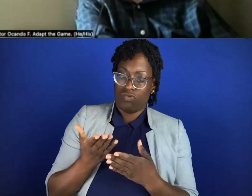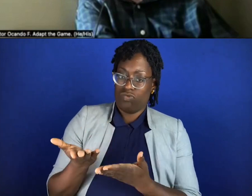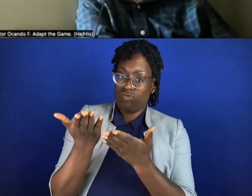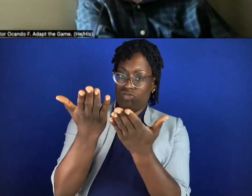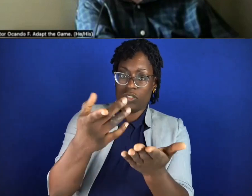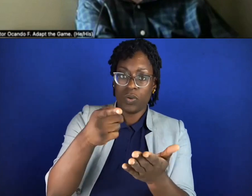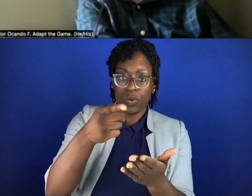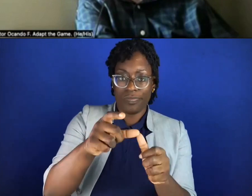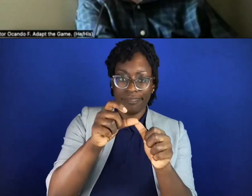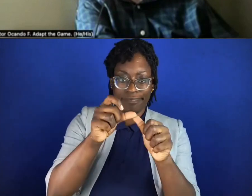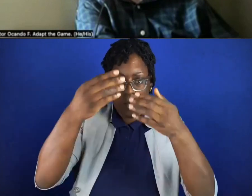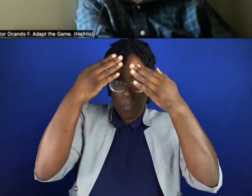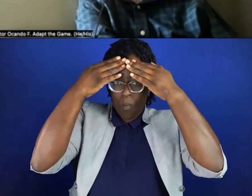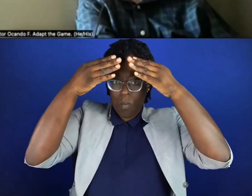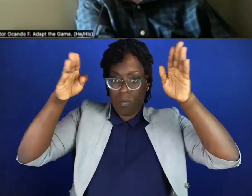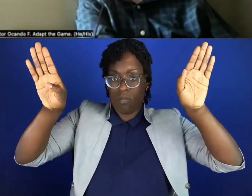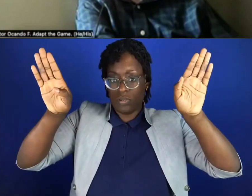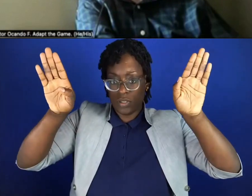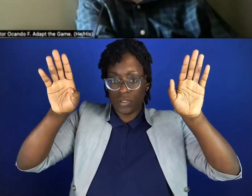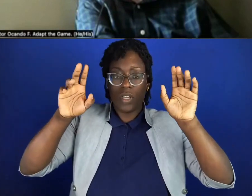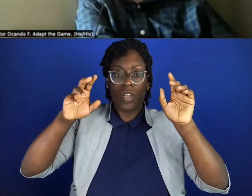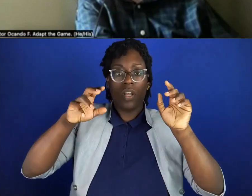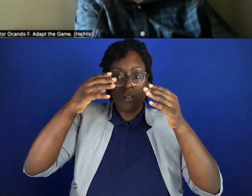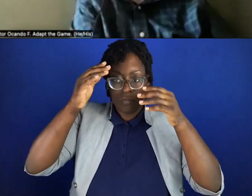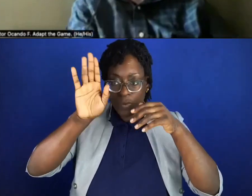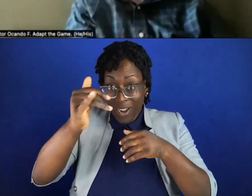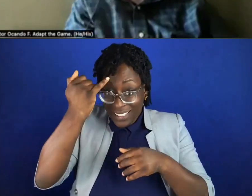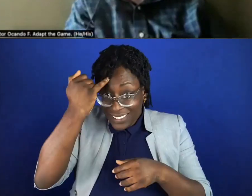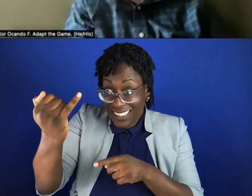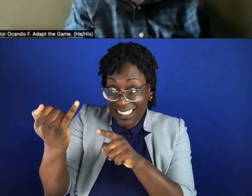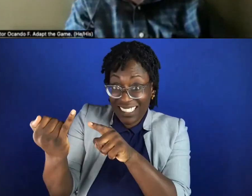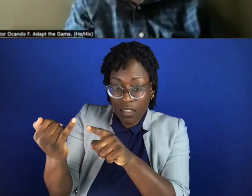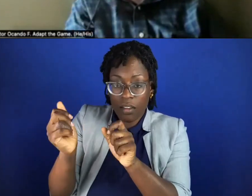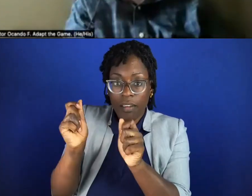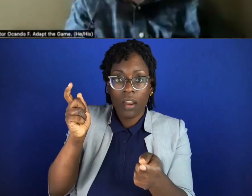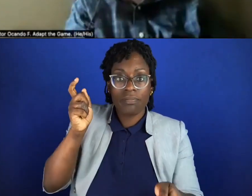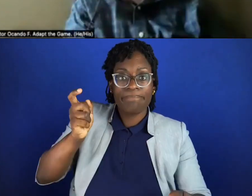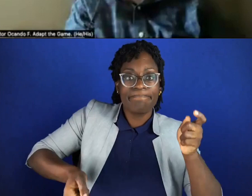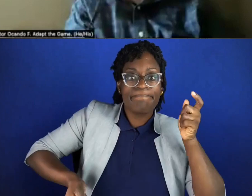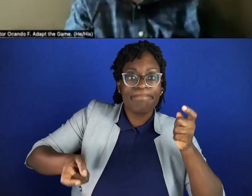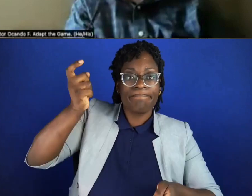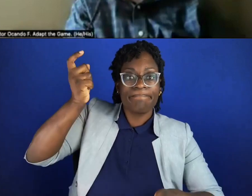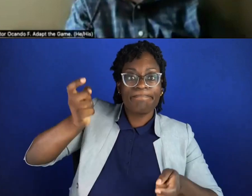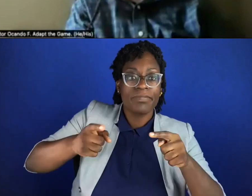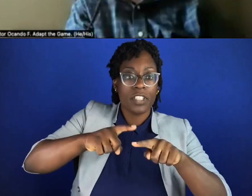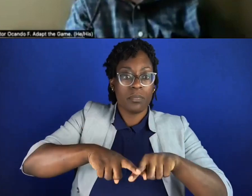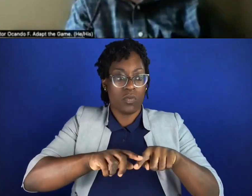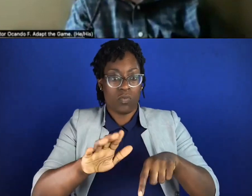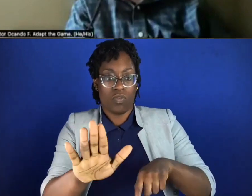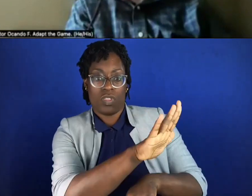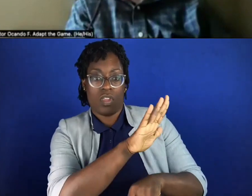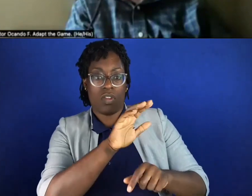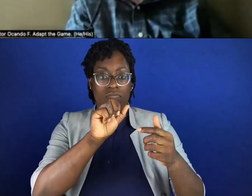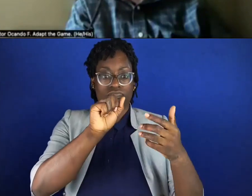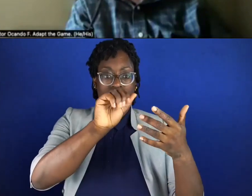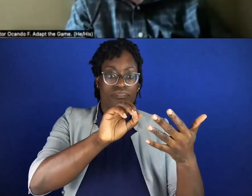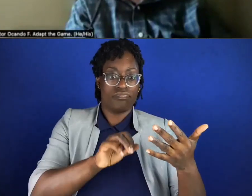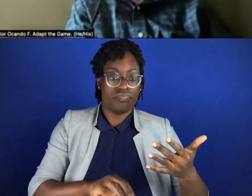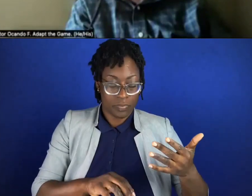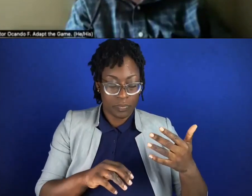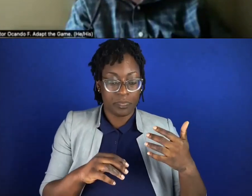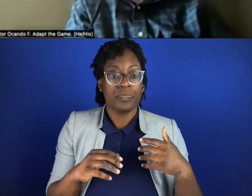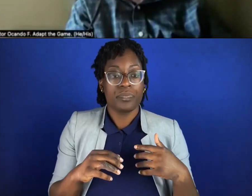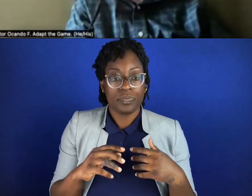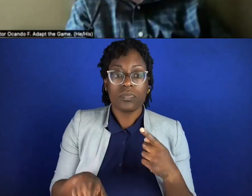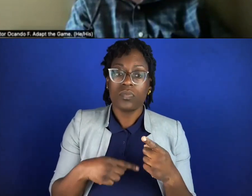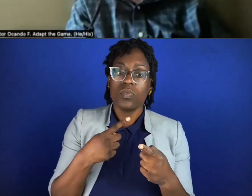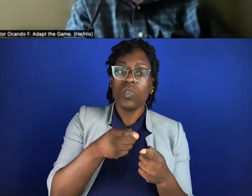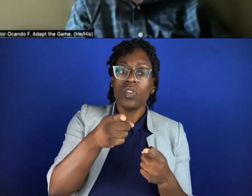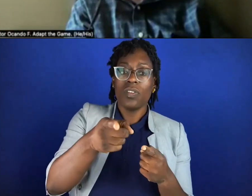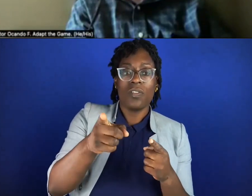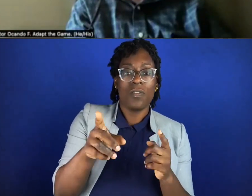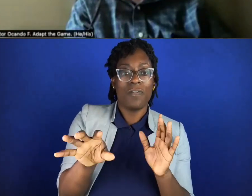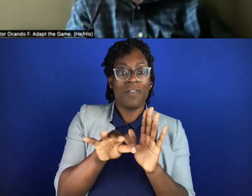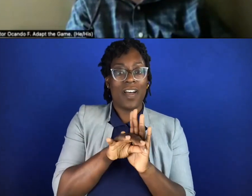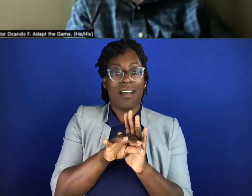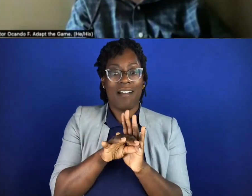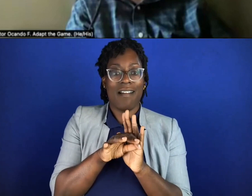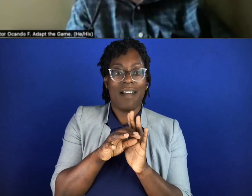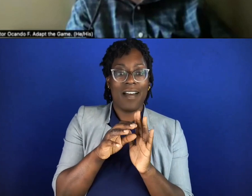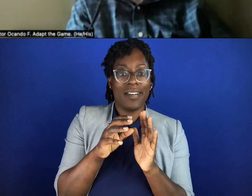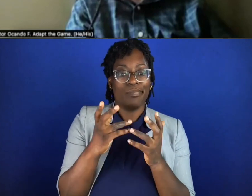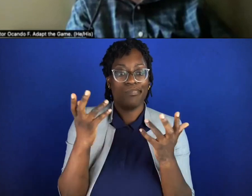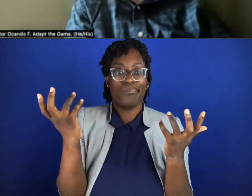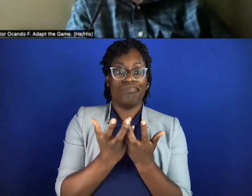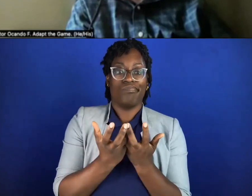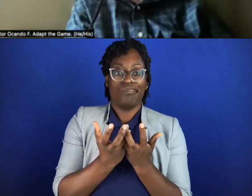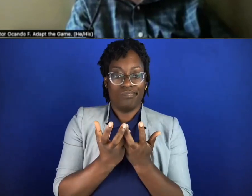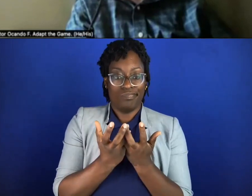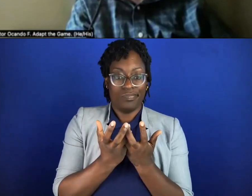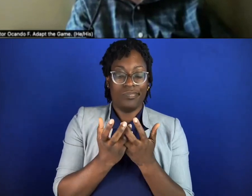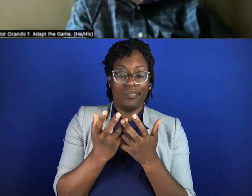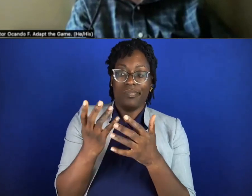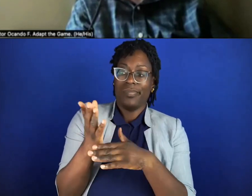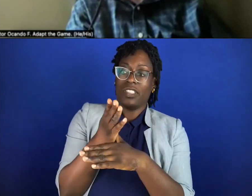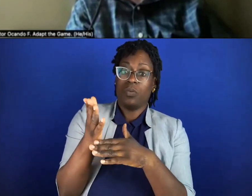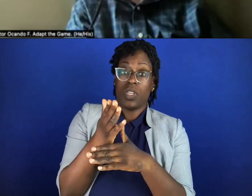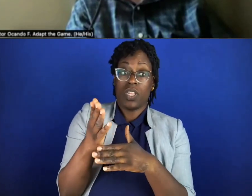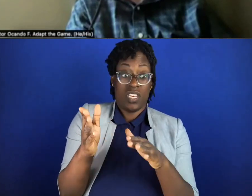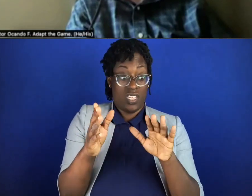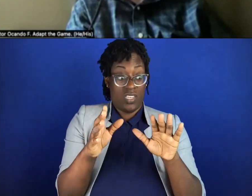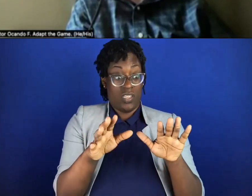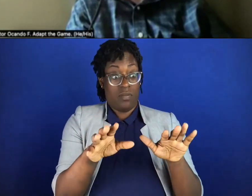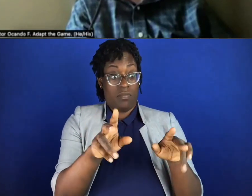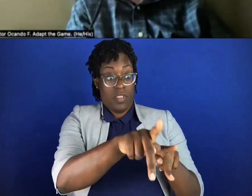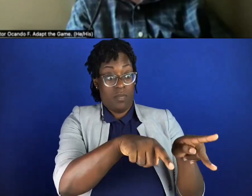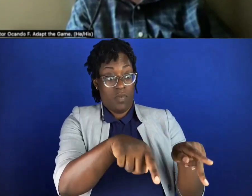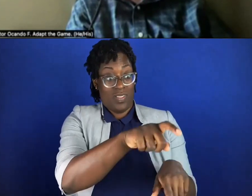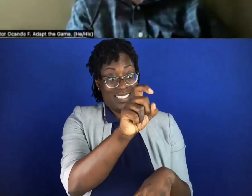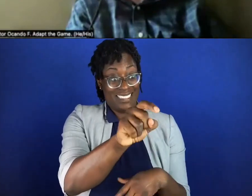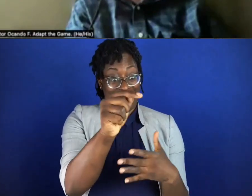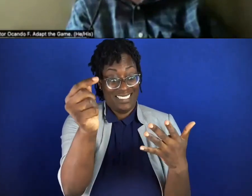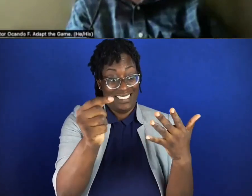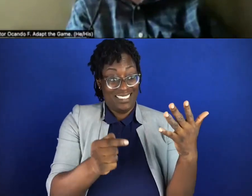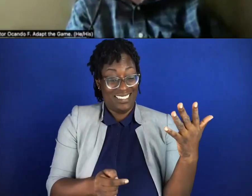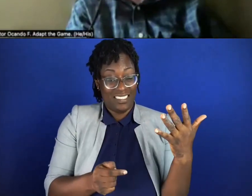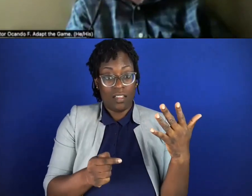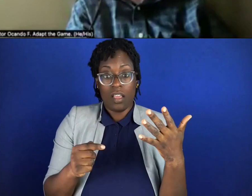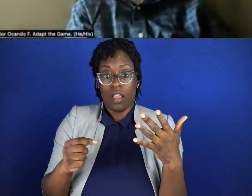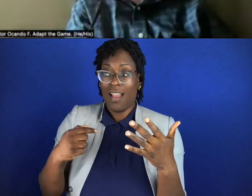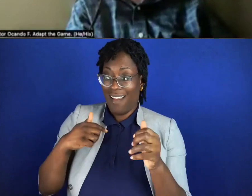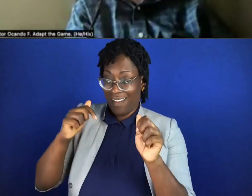might be able to offer once you find a connect of what they need and what you can offer.